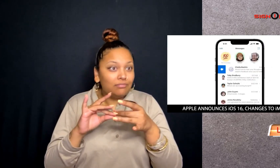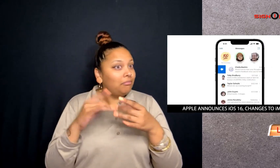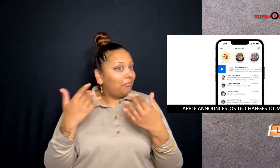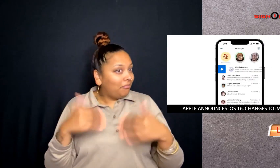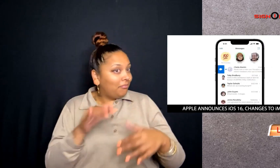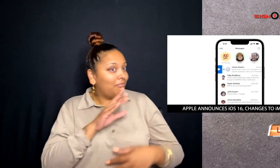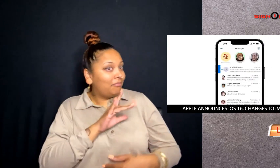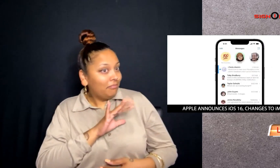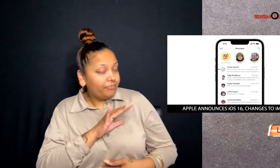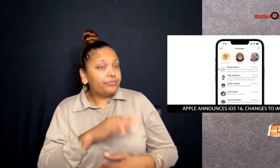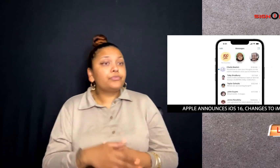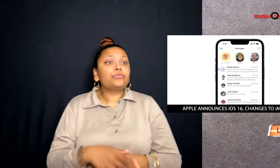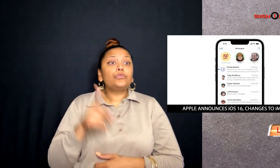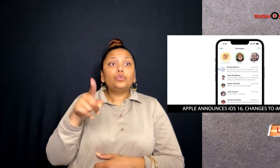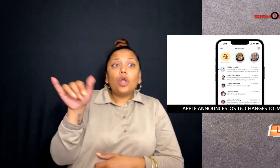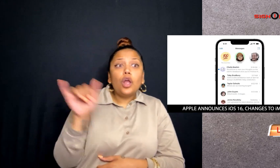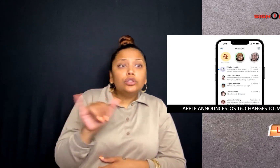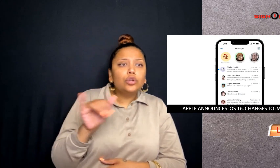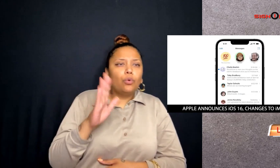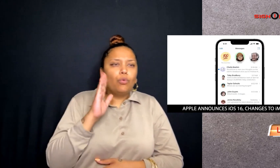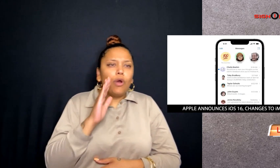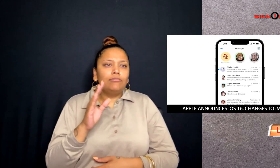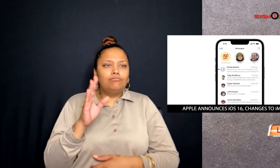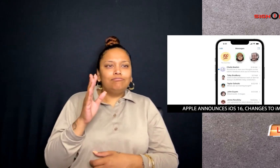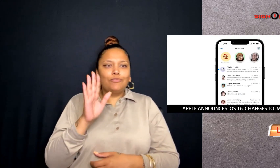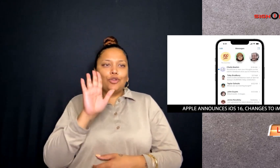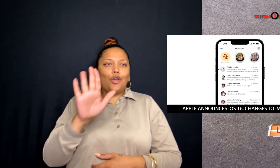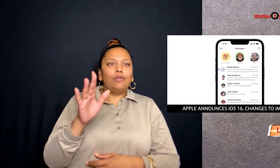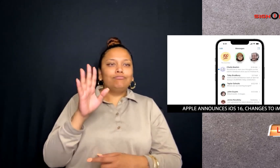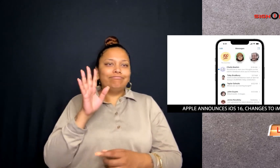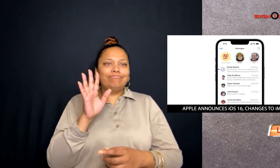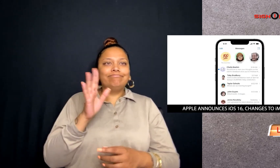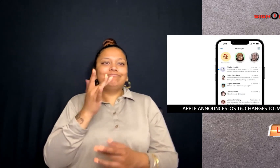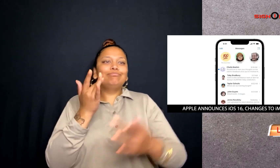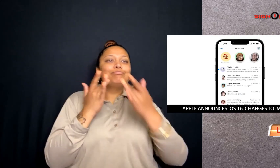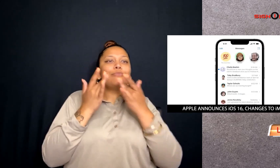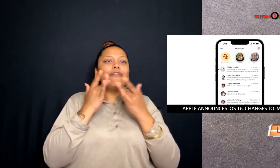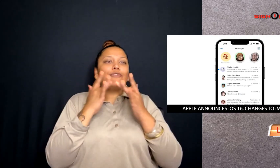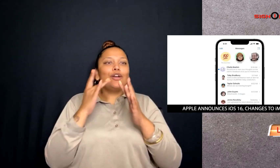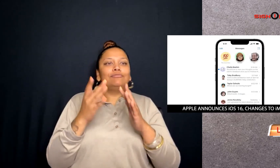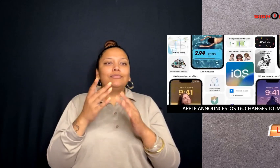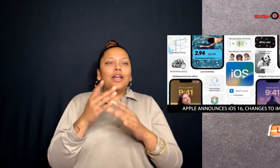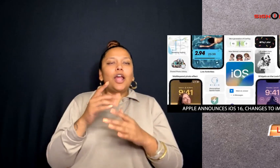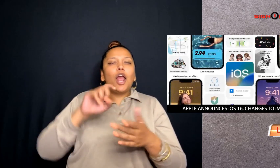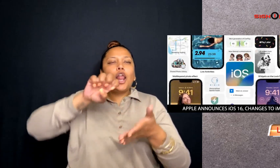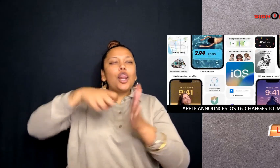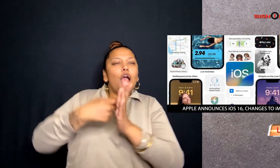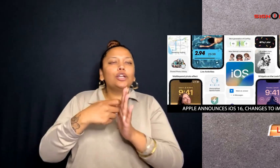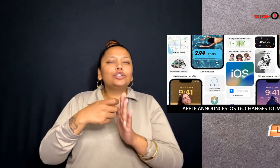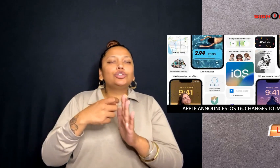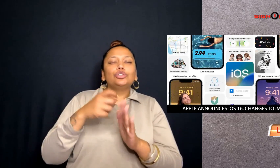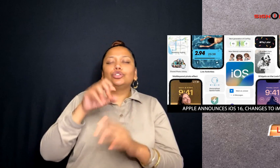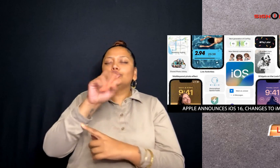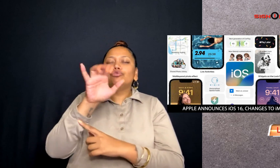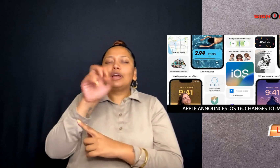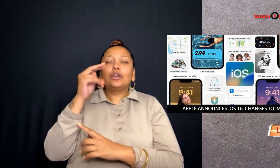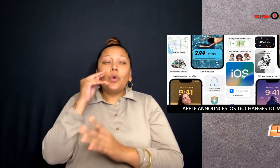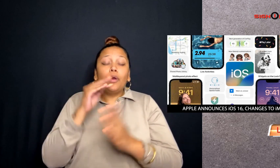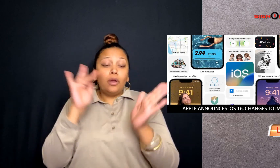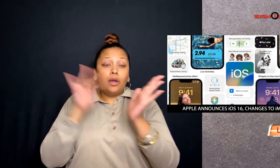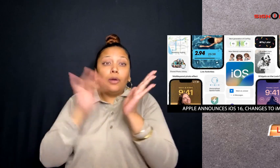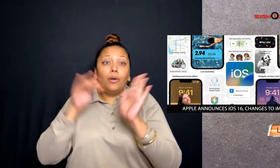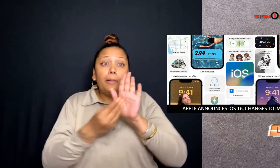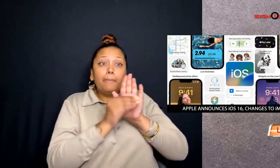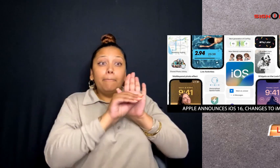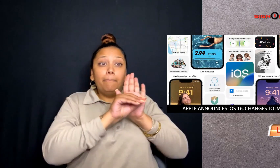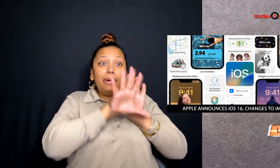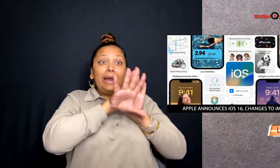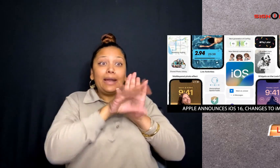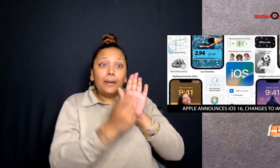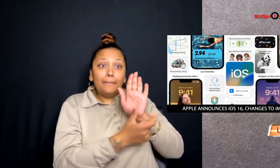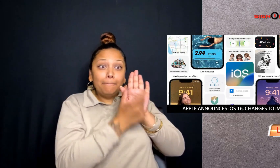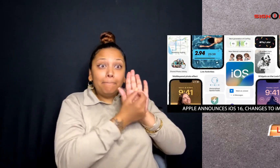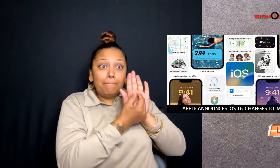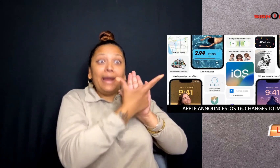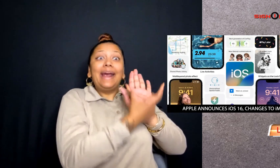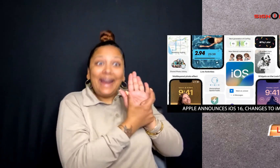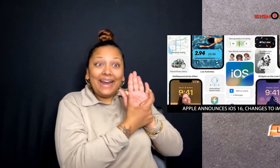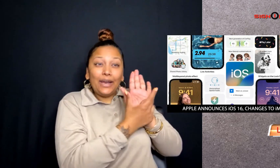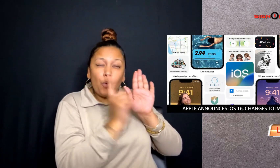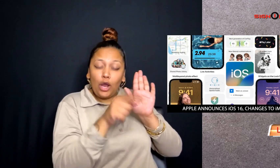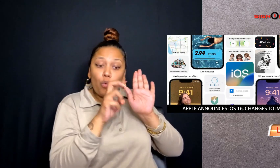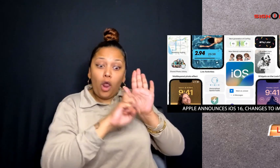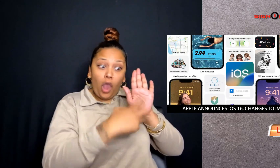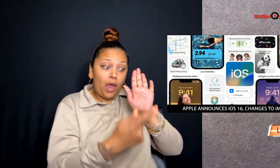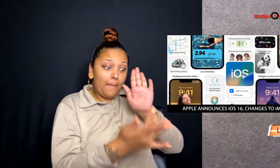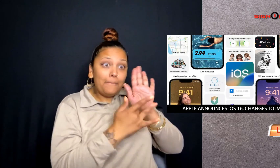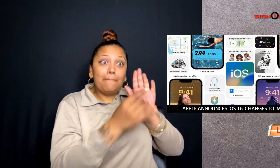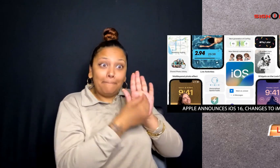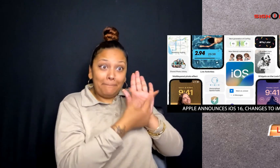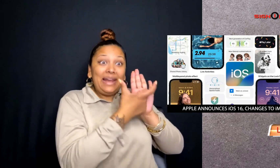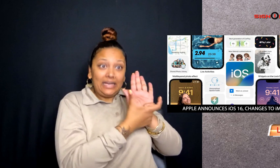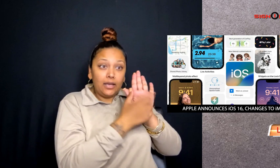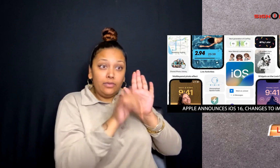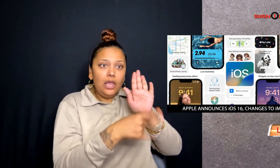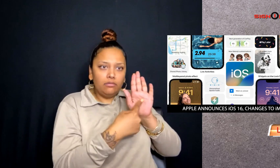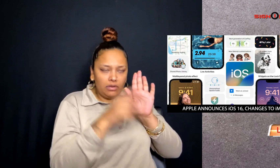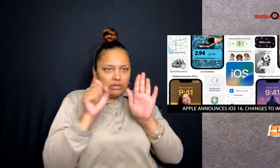including the ability to edit or unsend iMessages you will also be able to personalize your